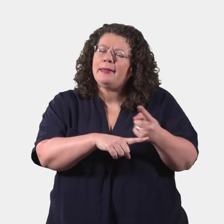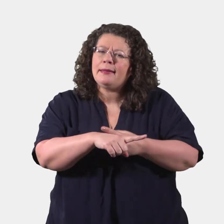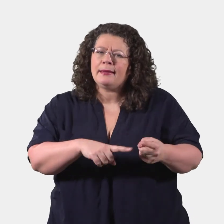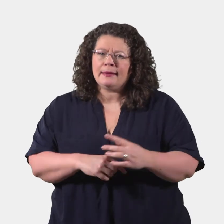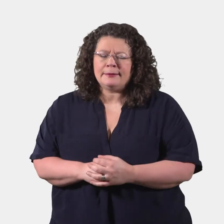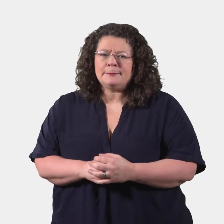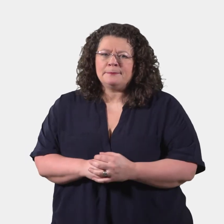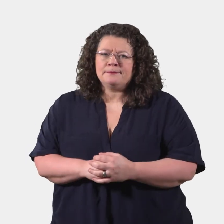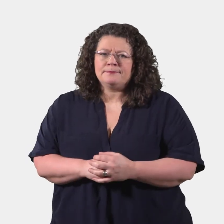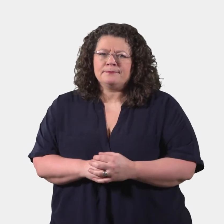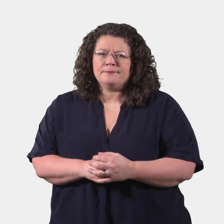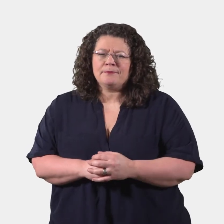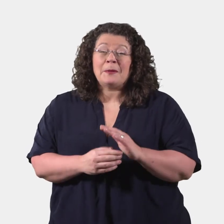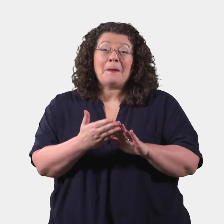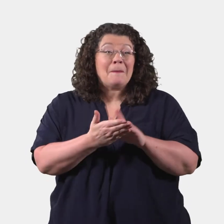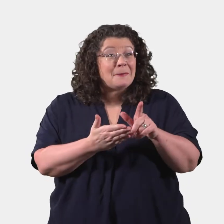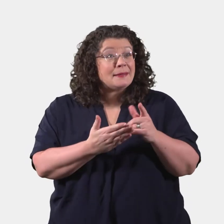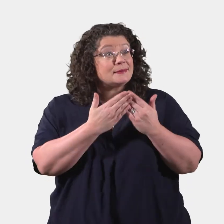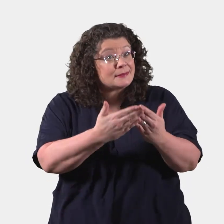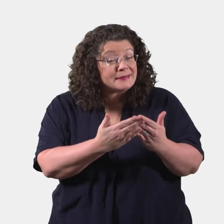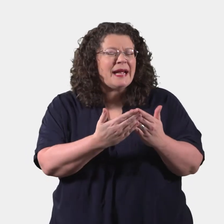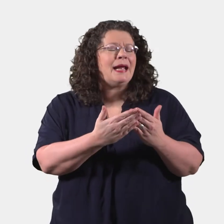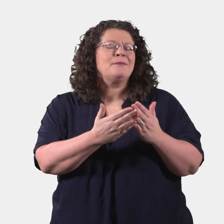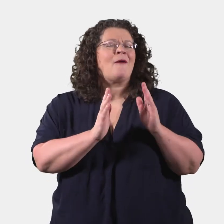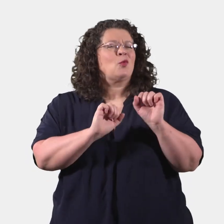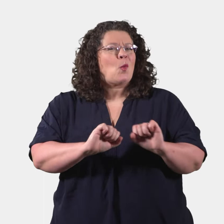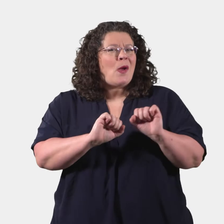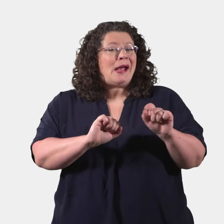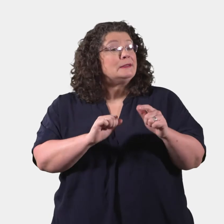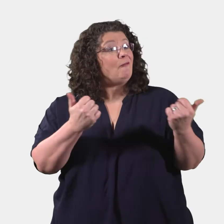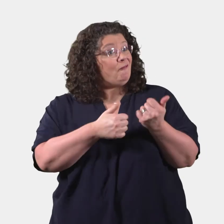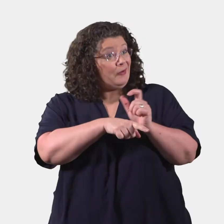You will not be able to get Carer's Allowance until you were finished or ended your course.